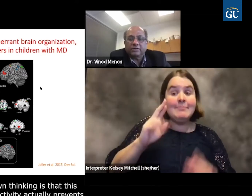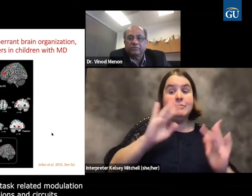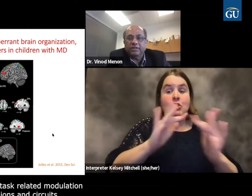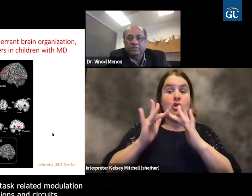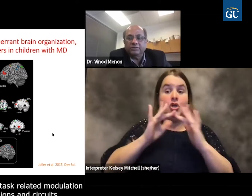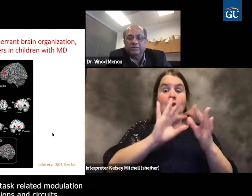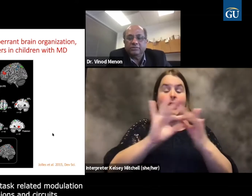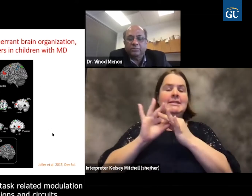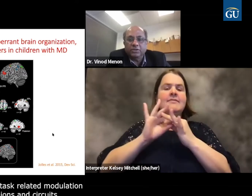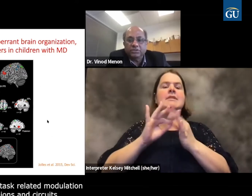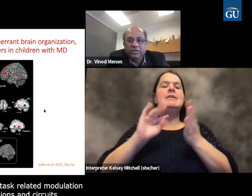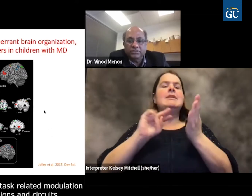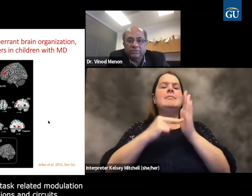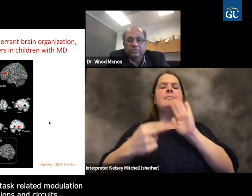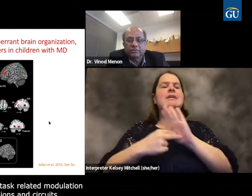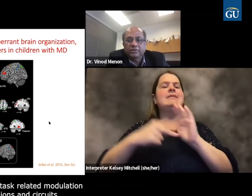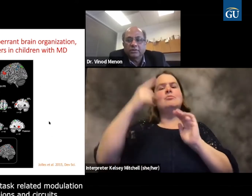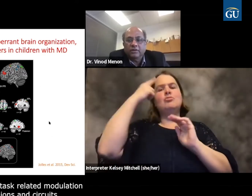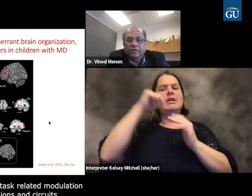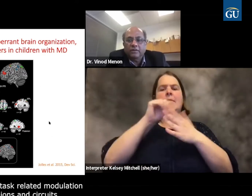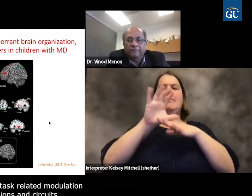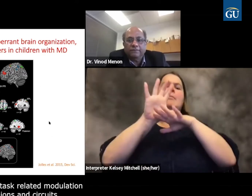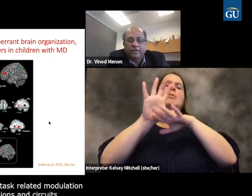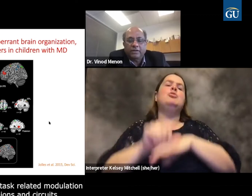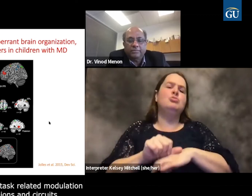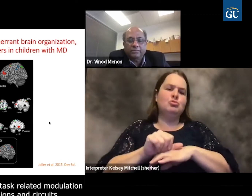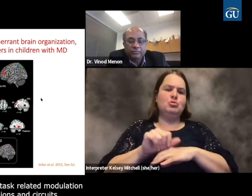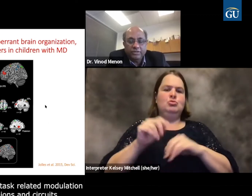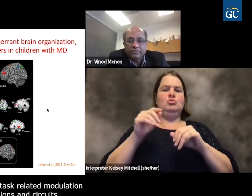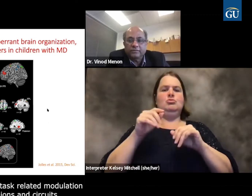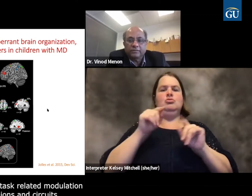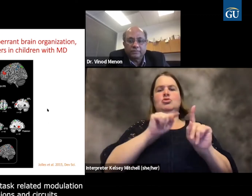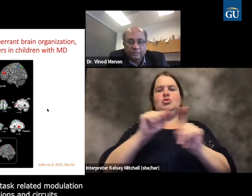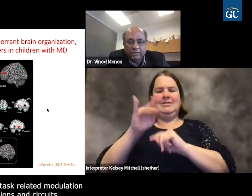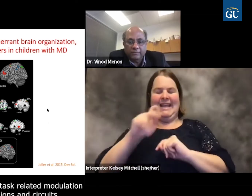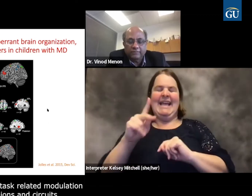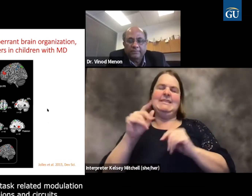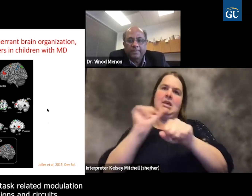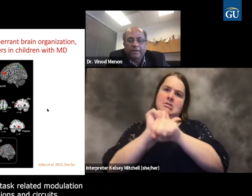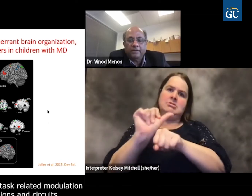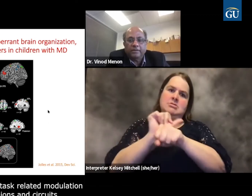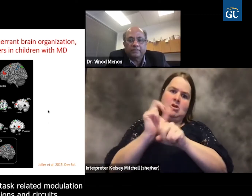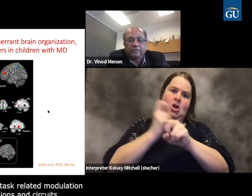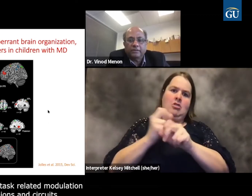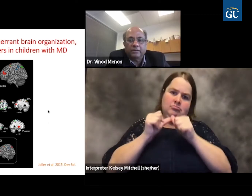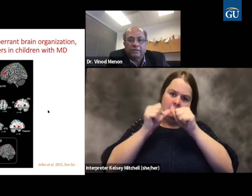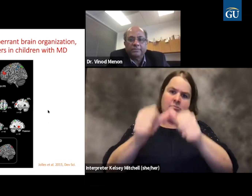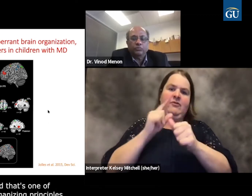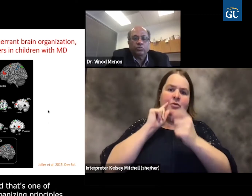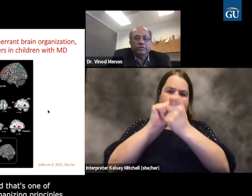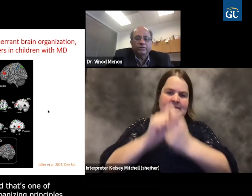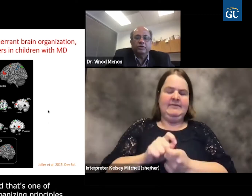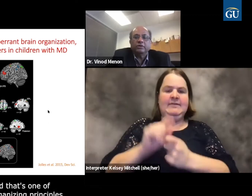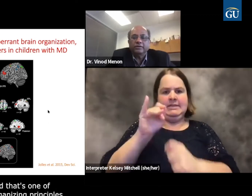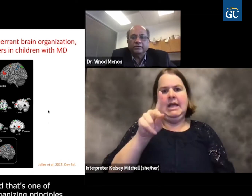appropriate task-related modulation of